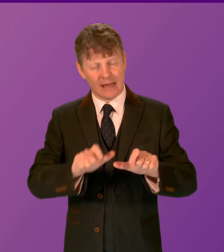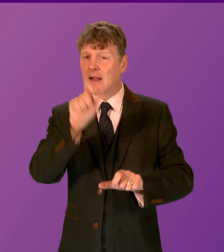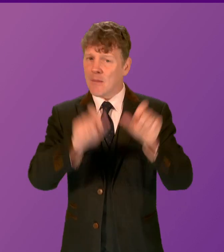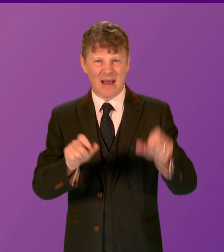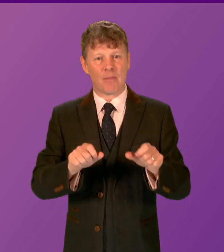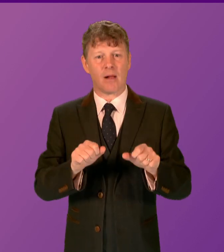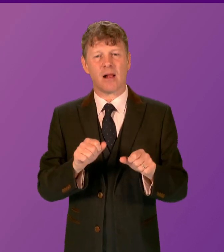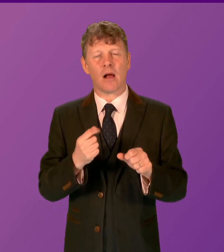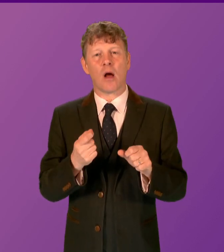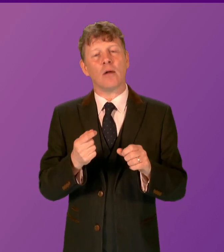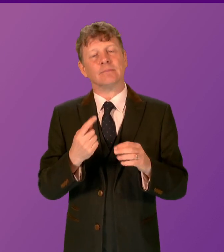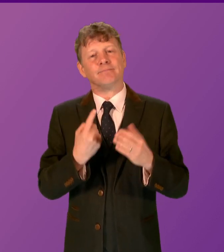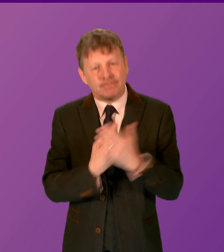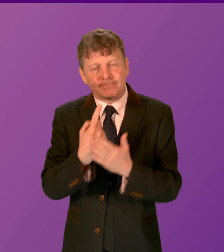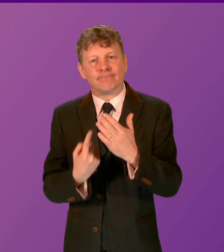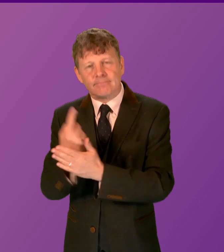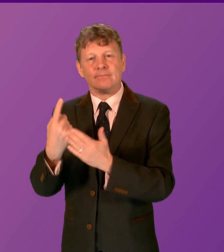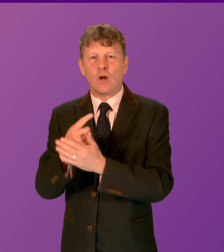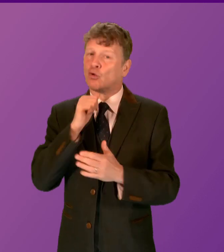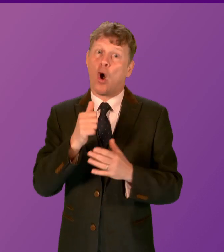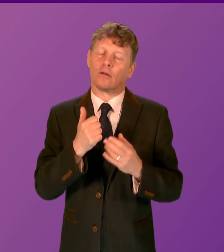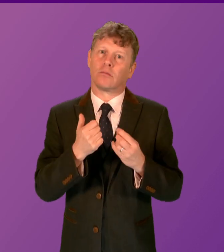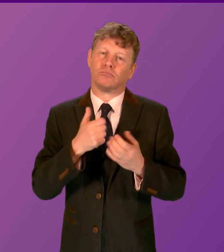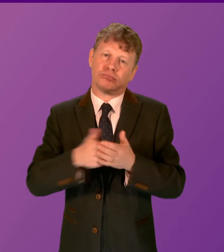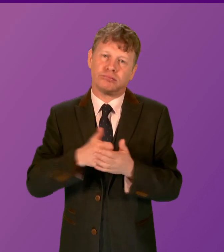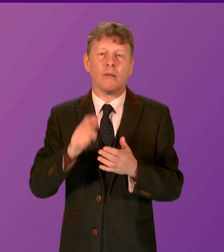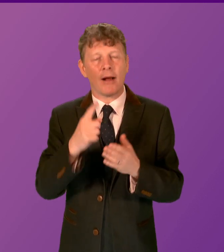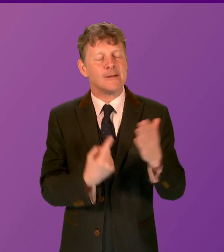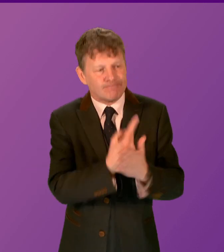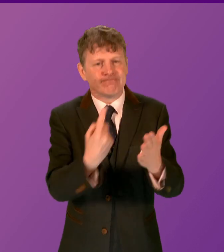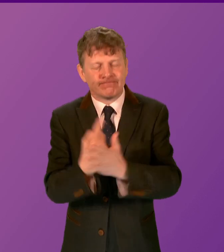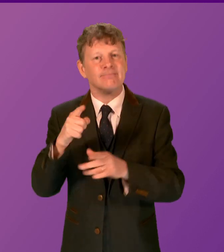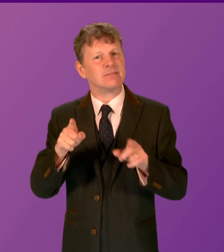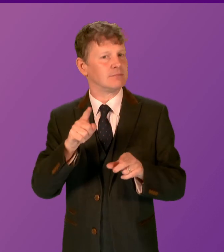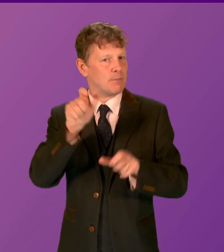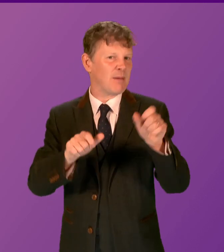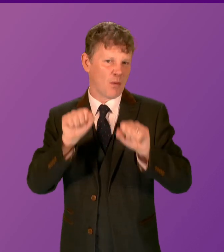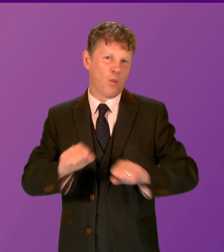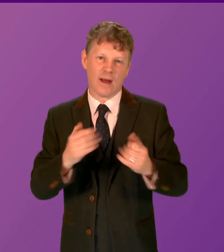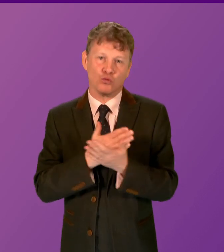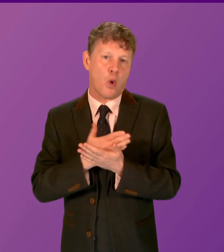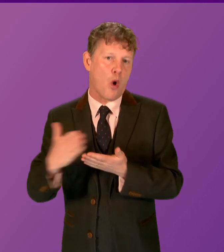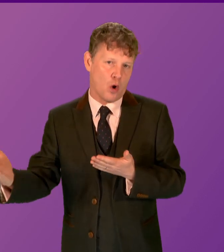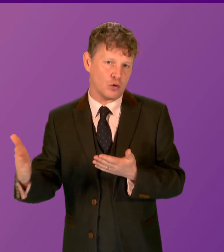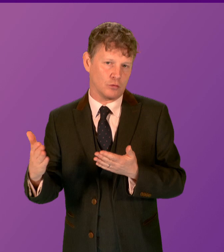not as the rule—people waiting far too long to be seen in A and E.